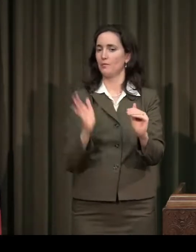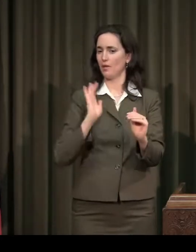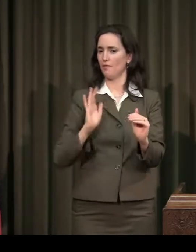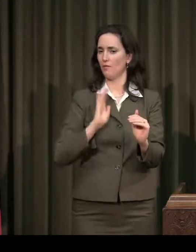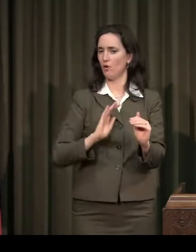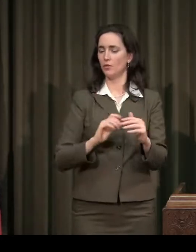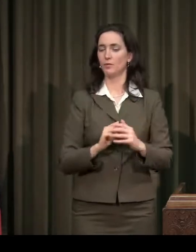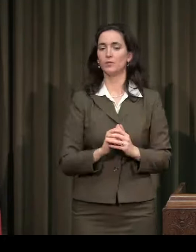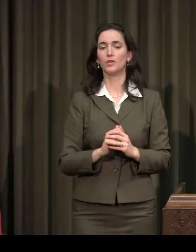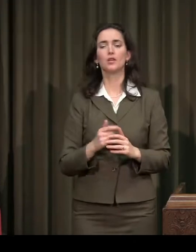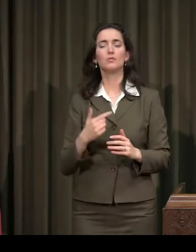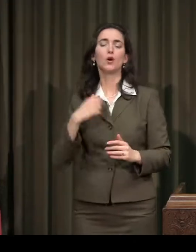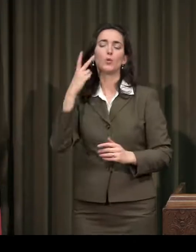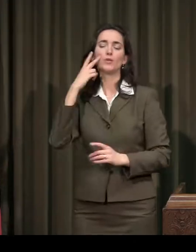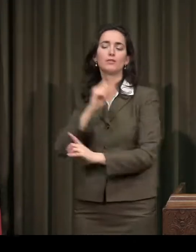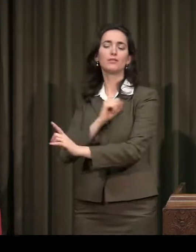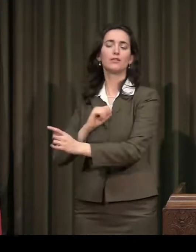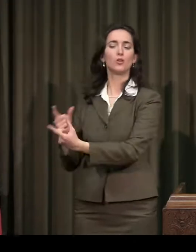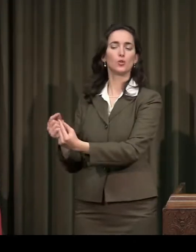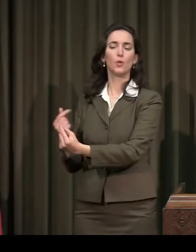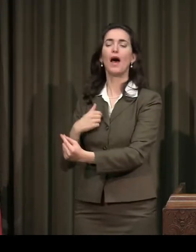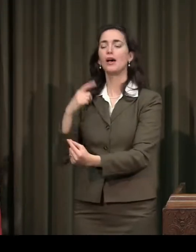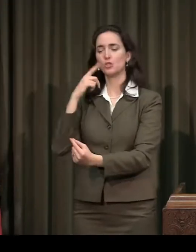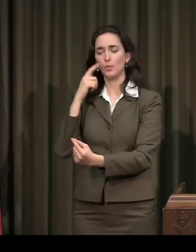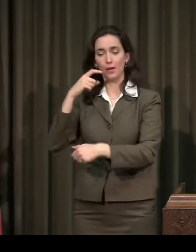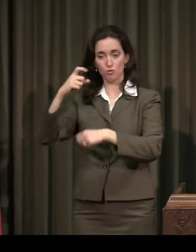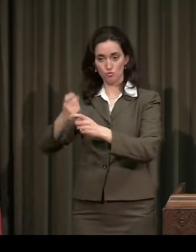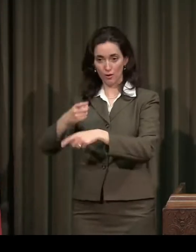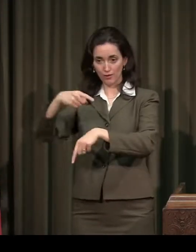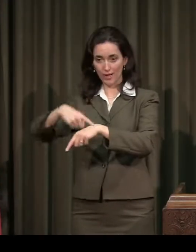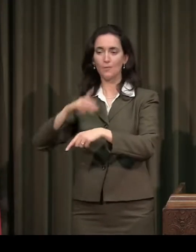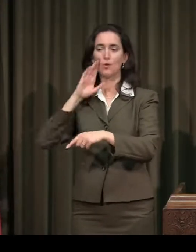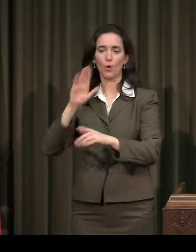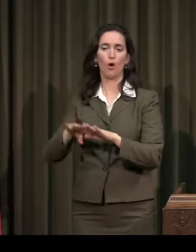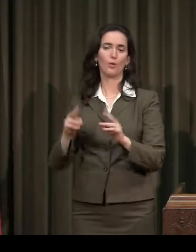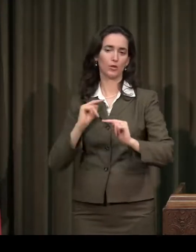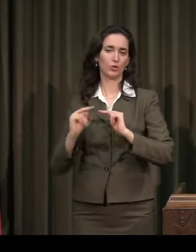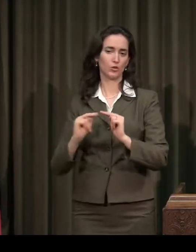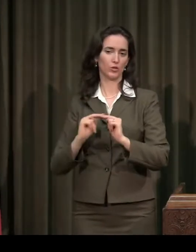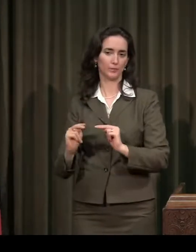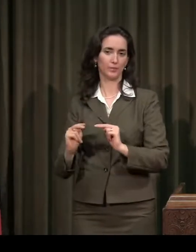suspect that there will be a negotiation when it's time yes sir